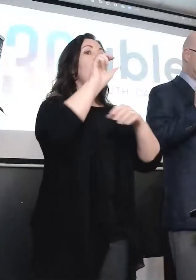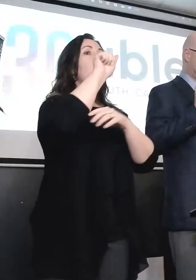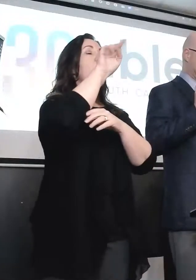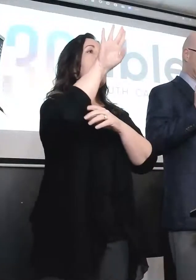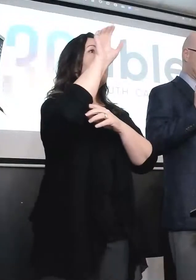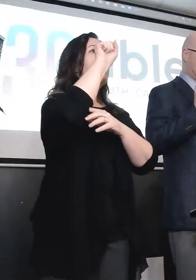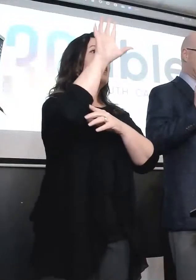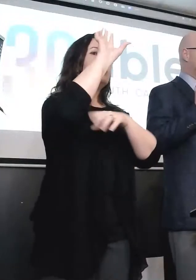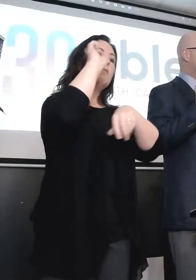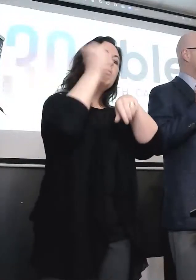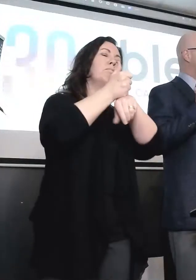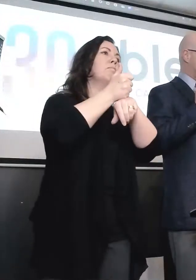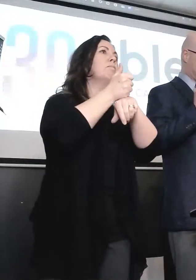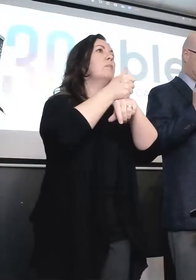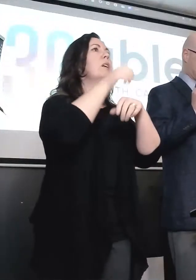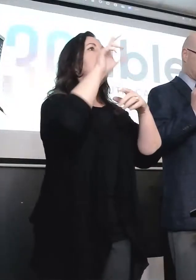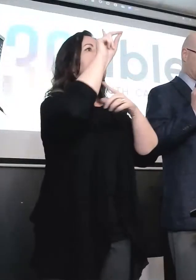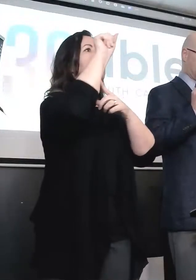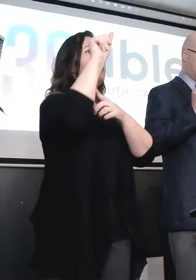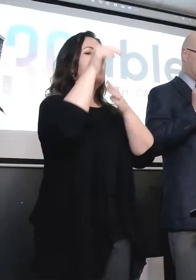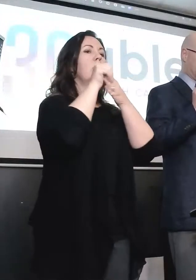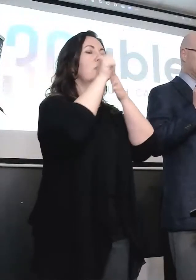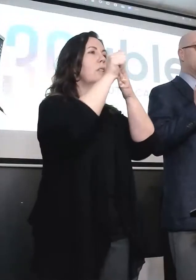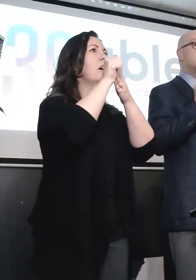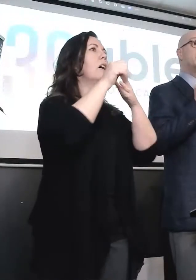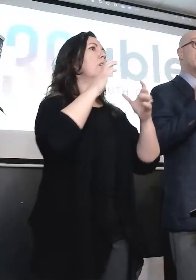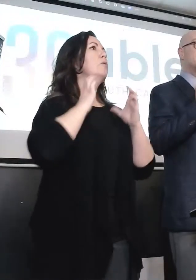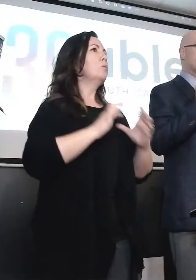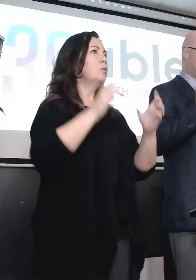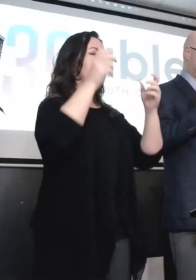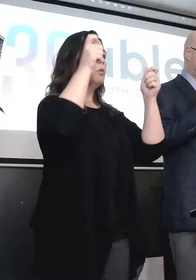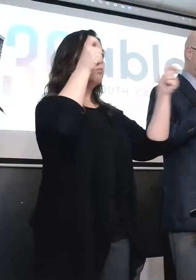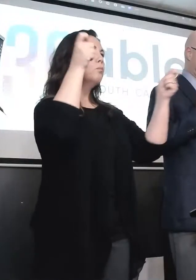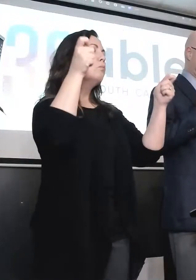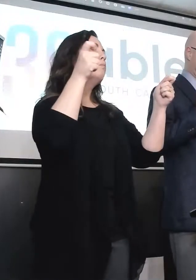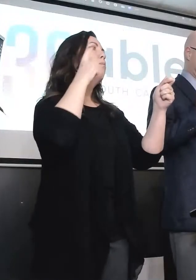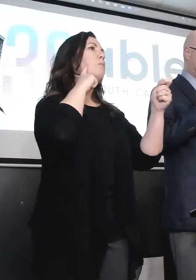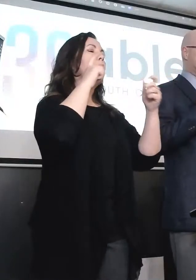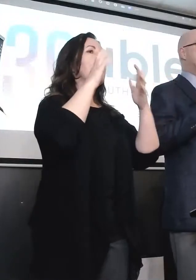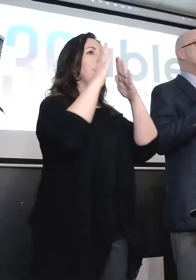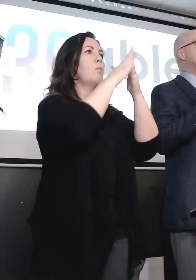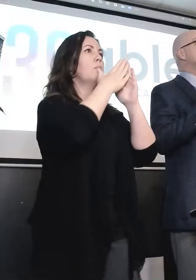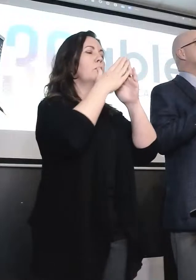SC, a disability-led, consumer-controlled, and community-based organization that continues to